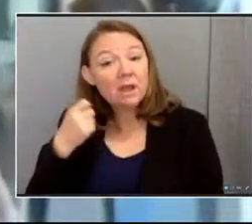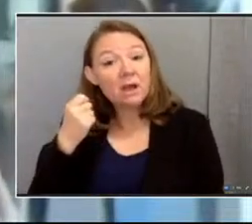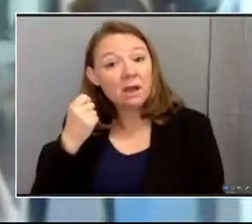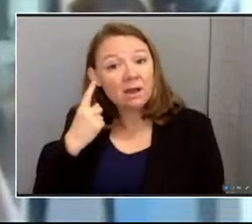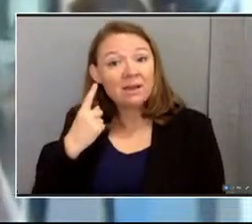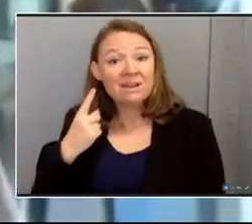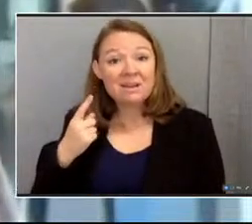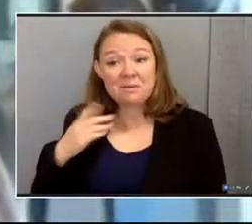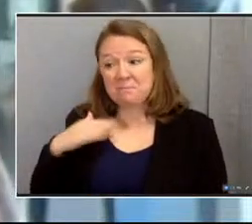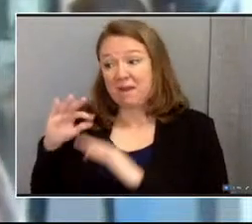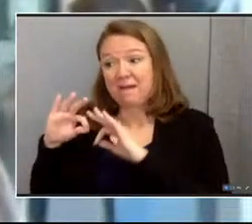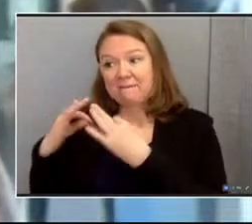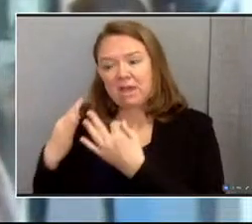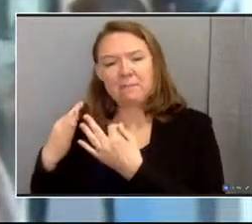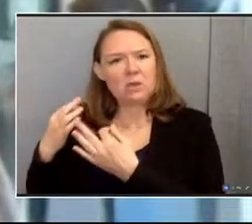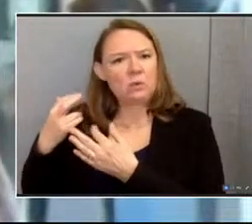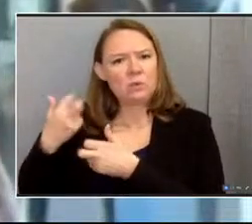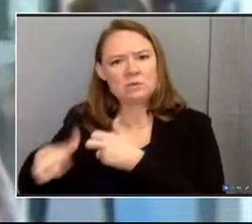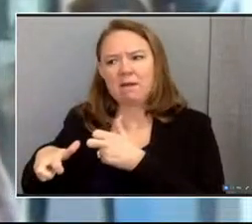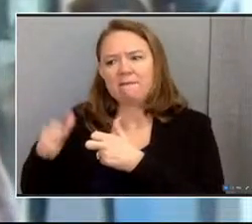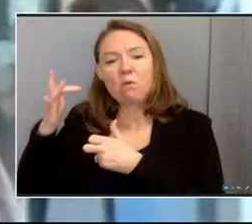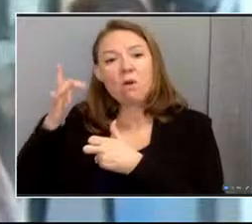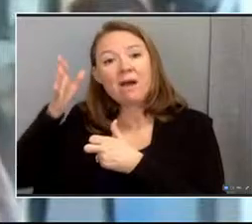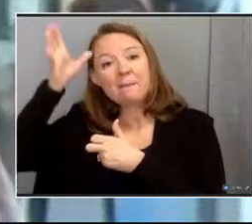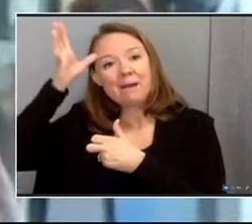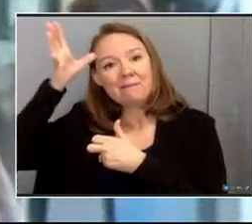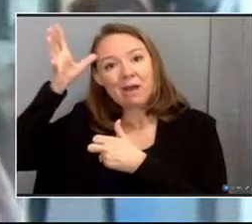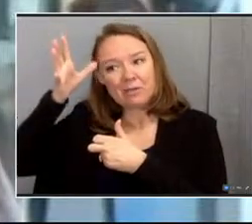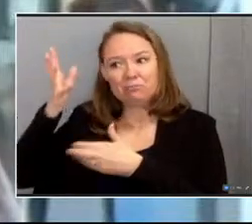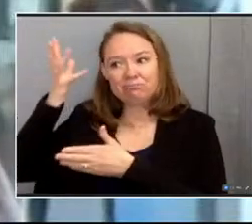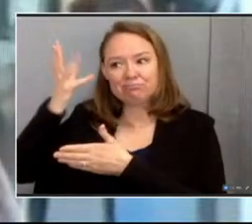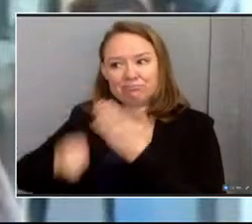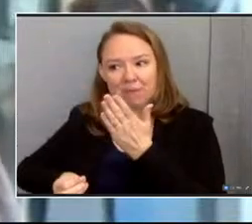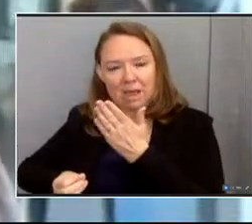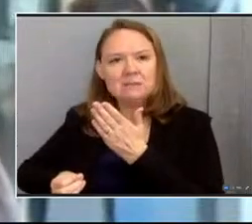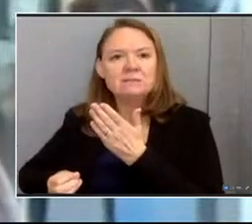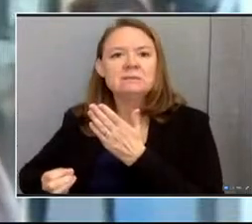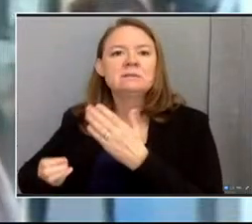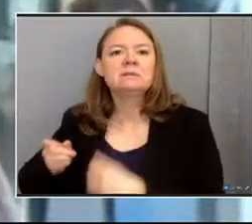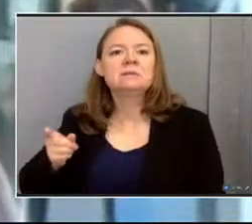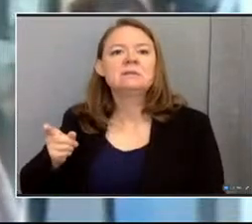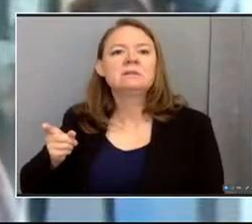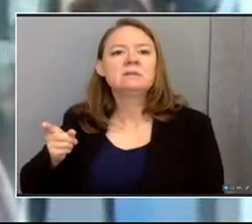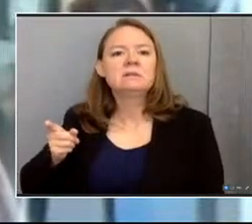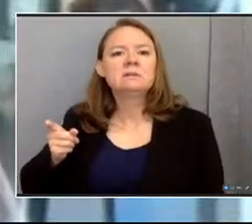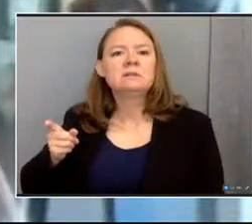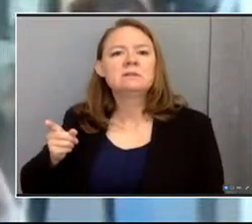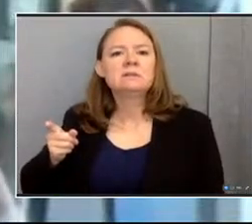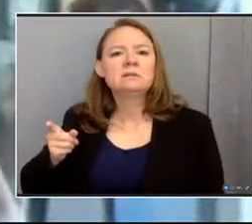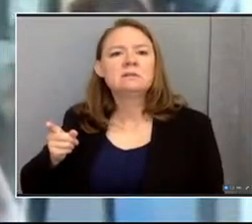my father to a very unfortunate death that he suffered while working at the historic